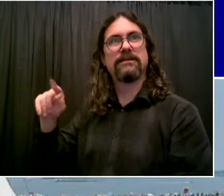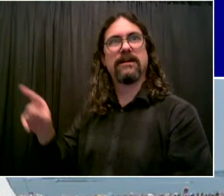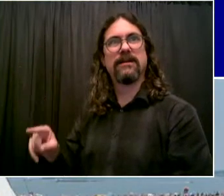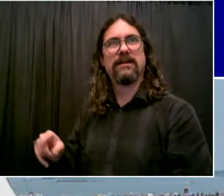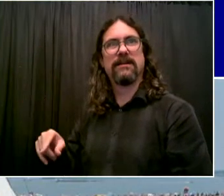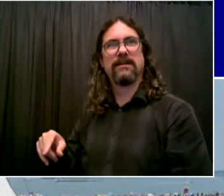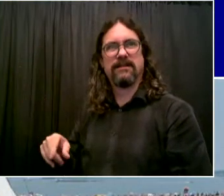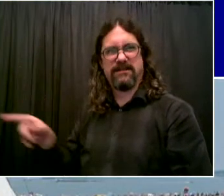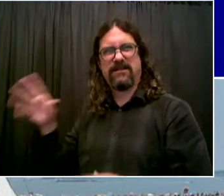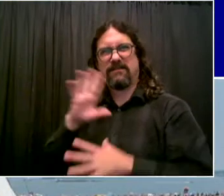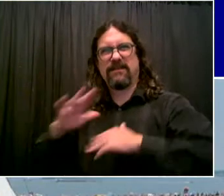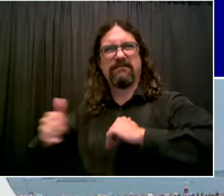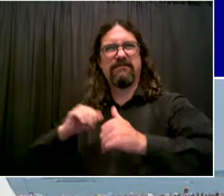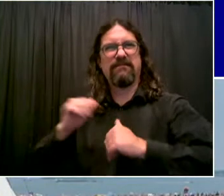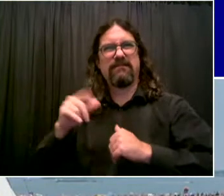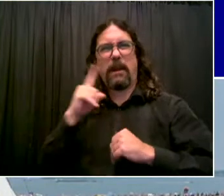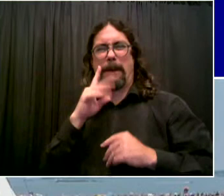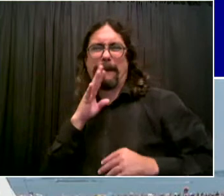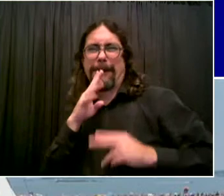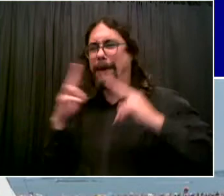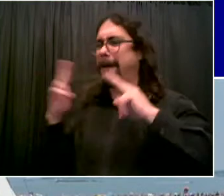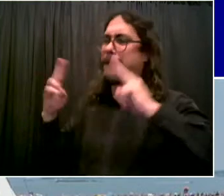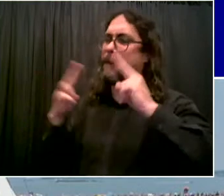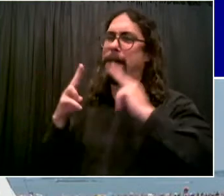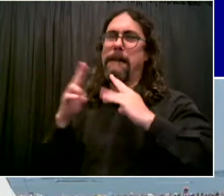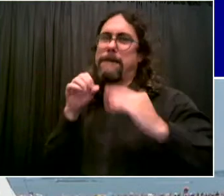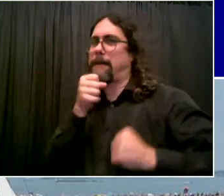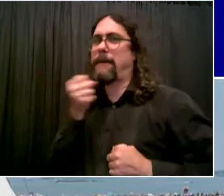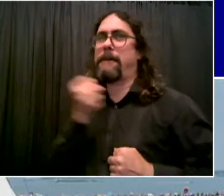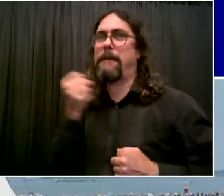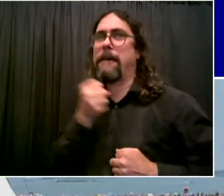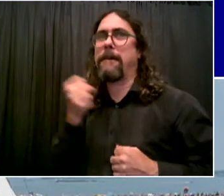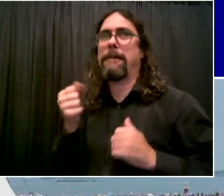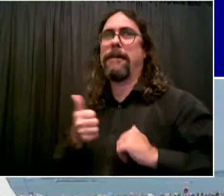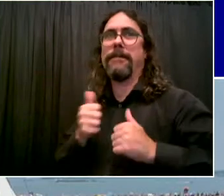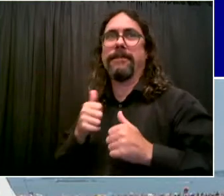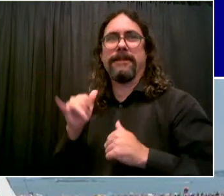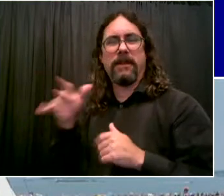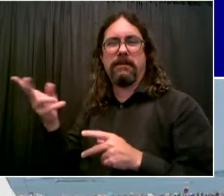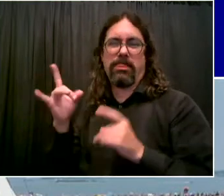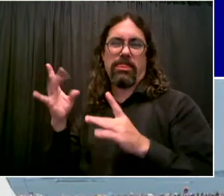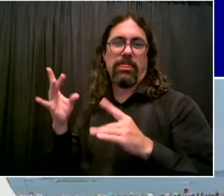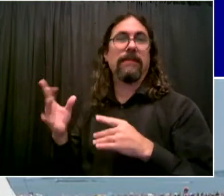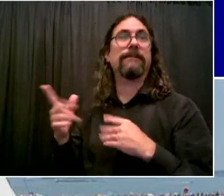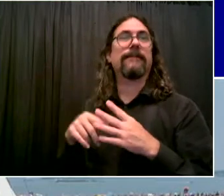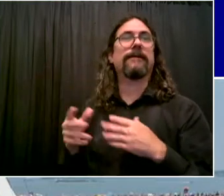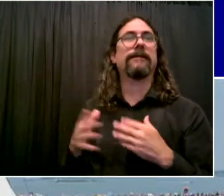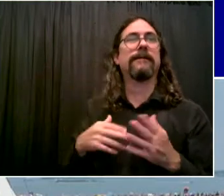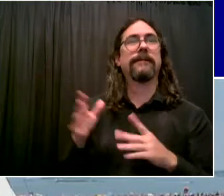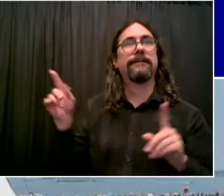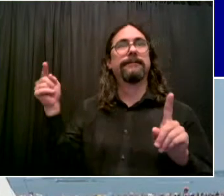THEIR MEMRSBE IS MY COUSIN, RE-BD AND THEY ARE ONE OF THE FIRST BATTLE WRAPPING